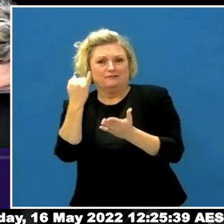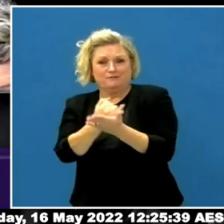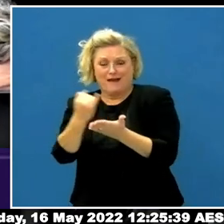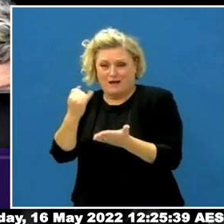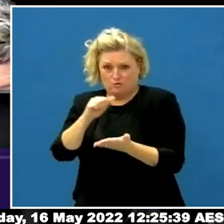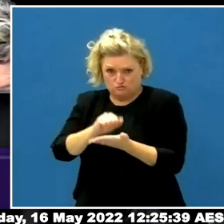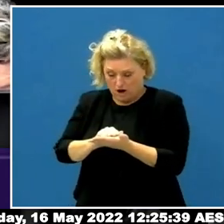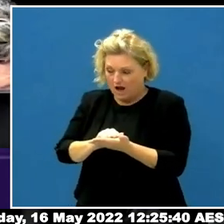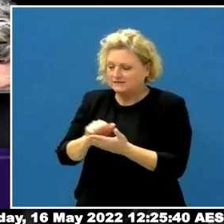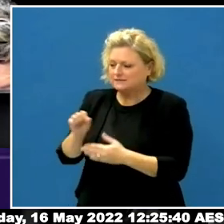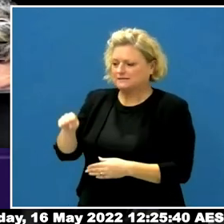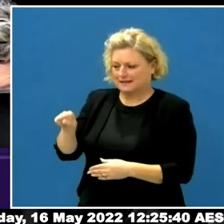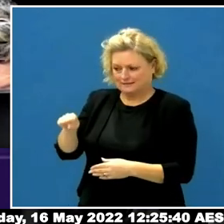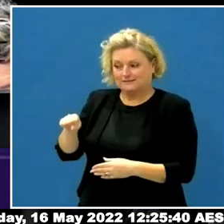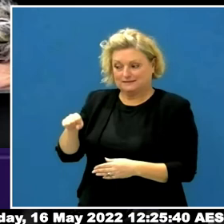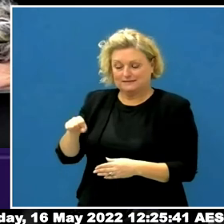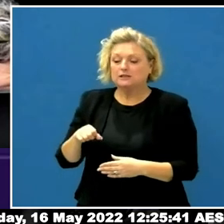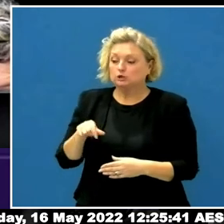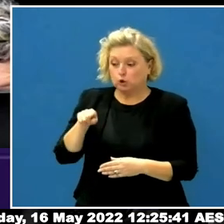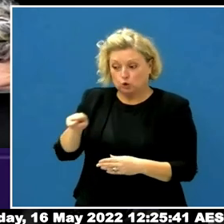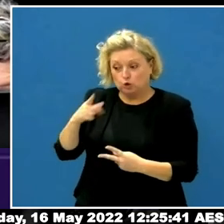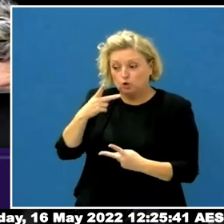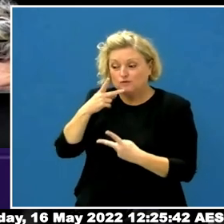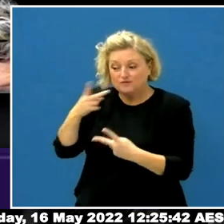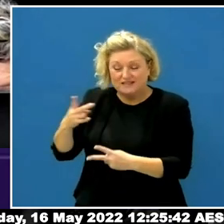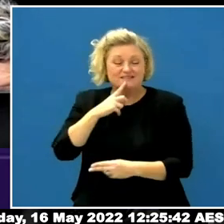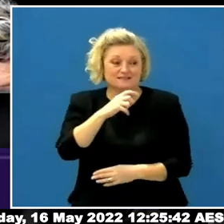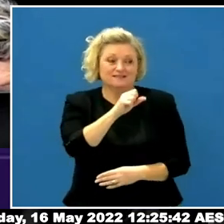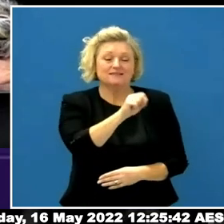When you went there on that occasion, he was present?